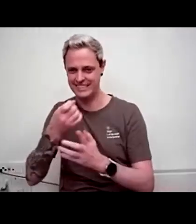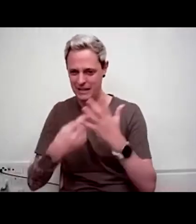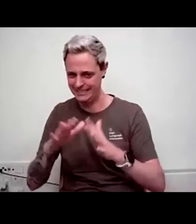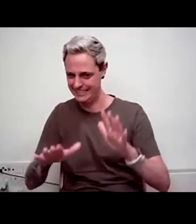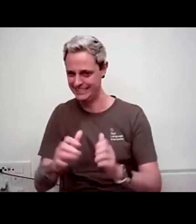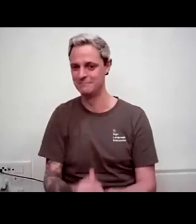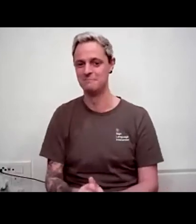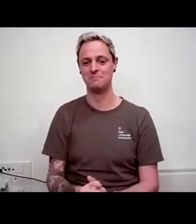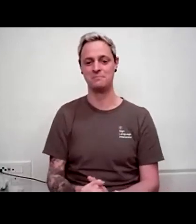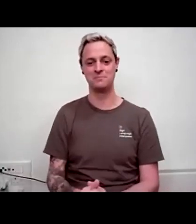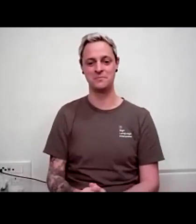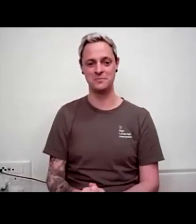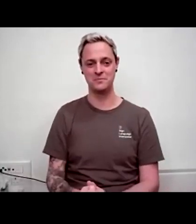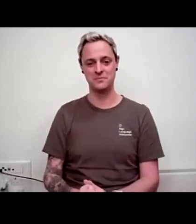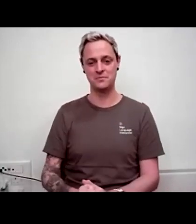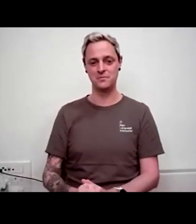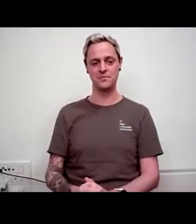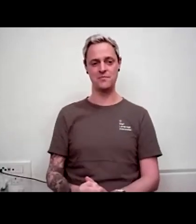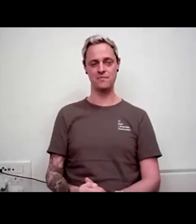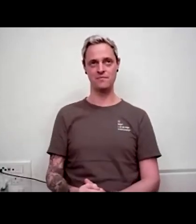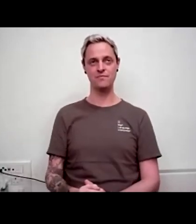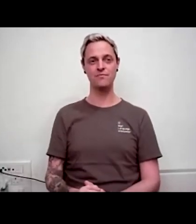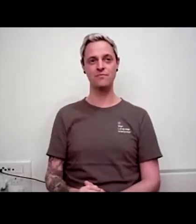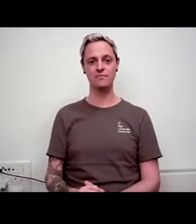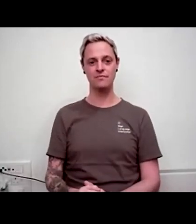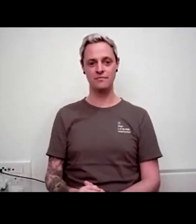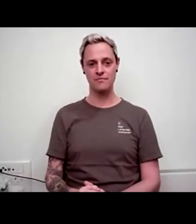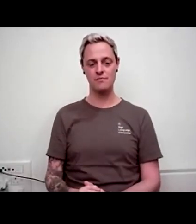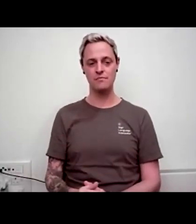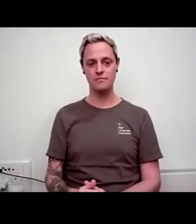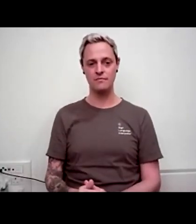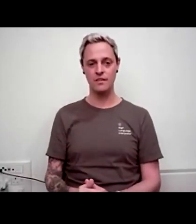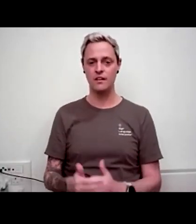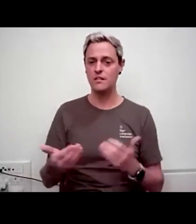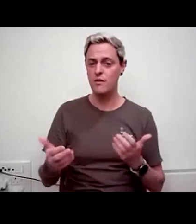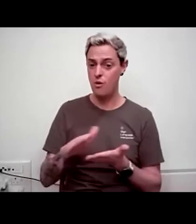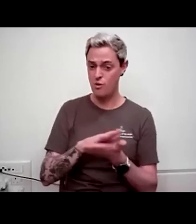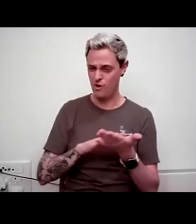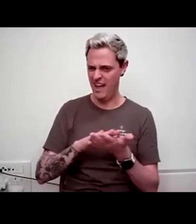So the first piece of context I think it's helpful to bear in mind is that over the last decade